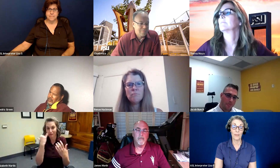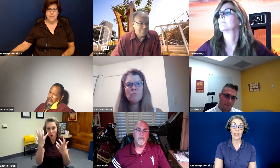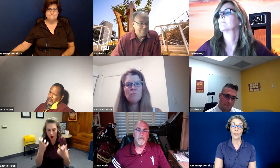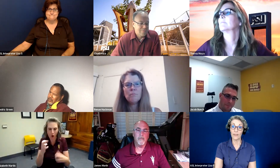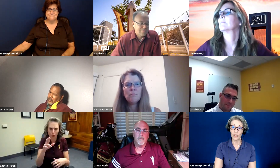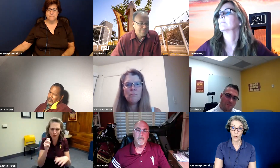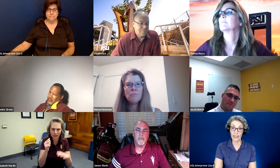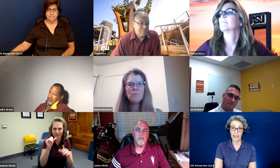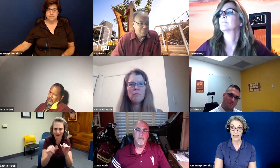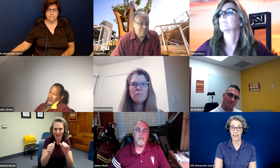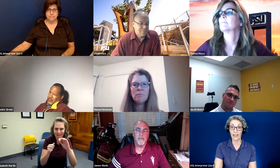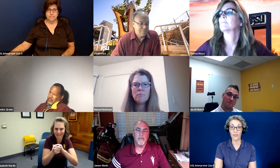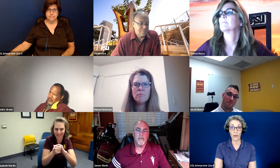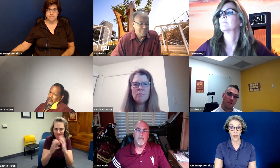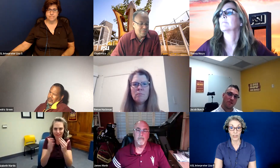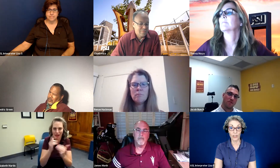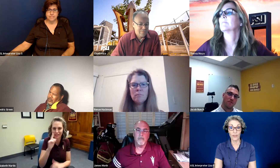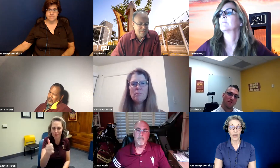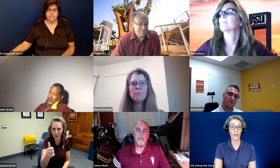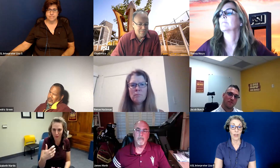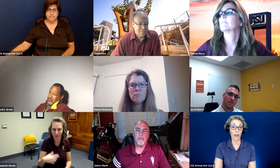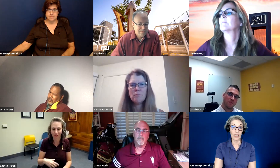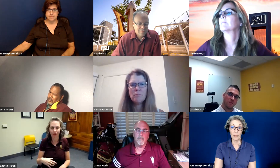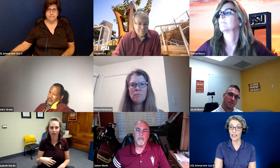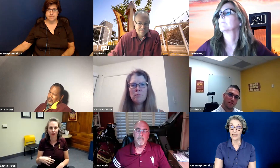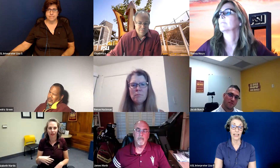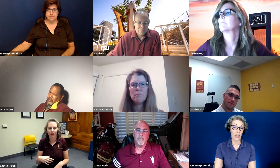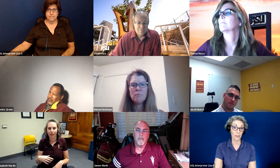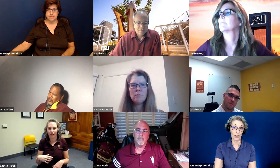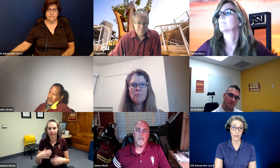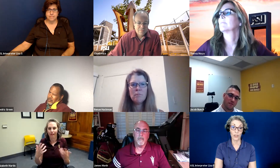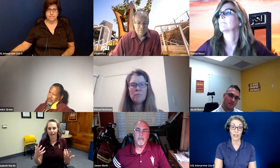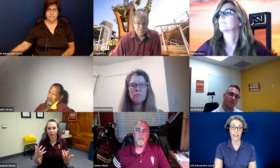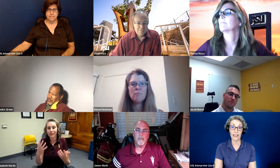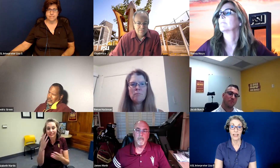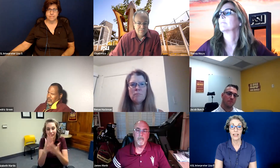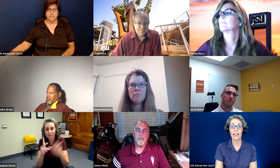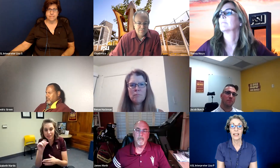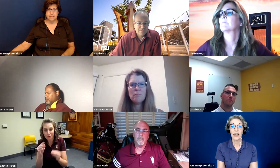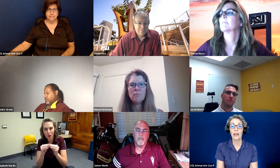They do have a choice if they want to do that or if they want to keep it hidden, it's up to the student.